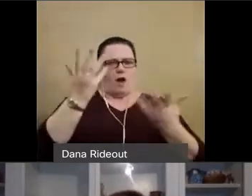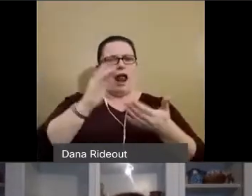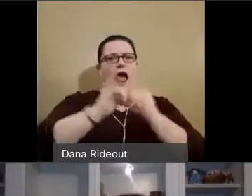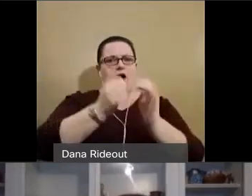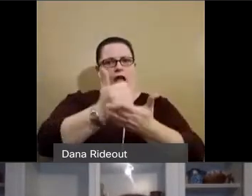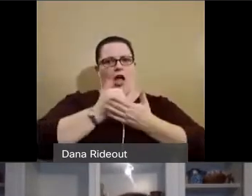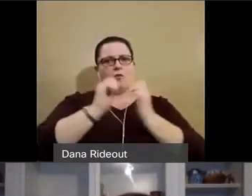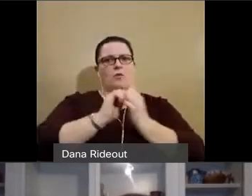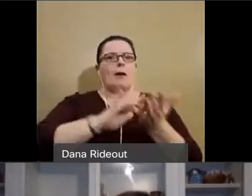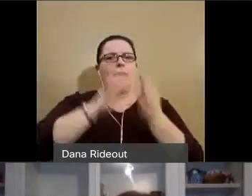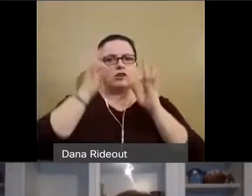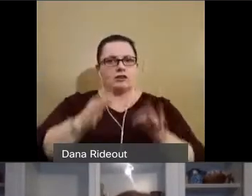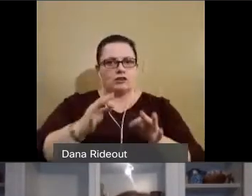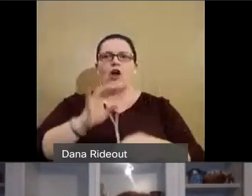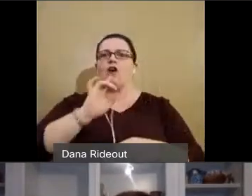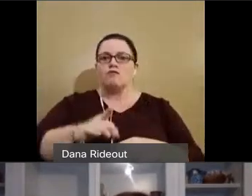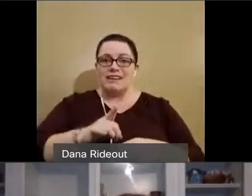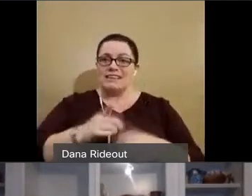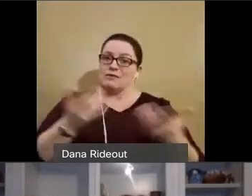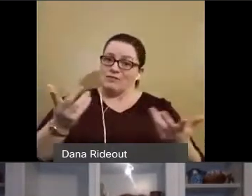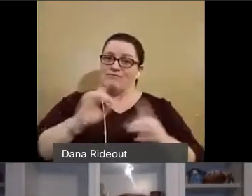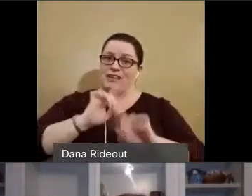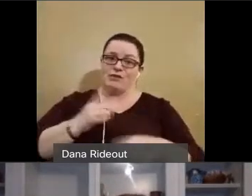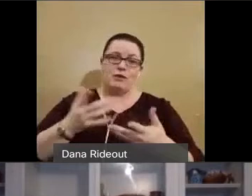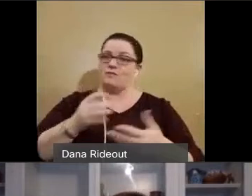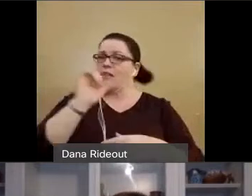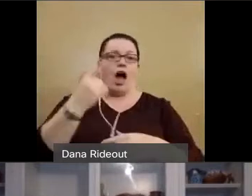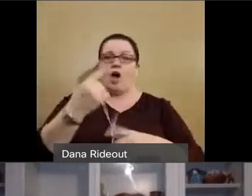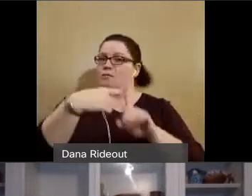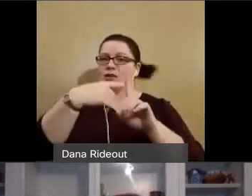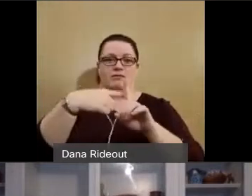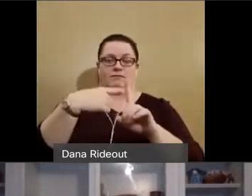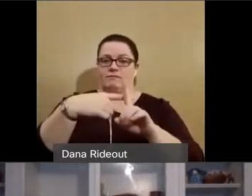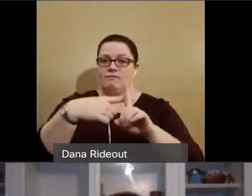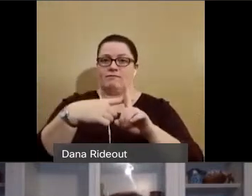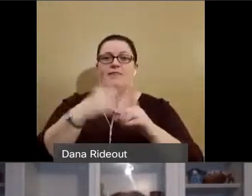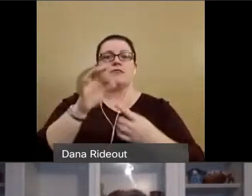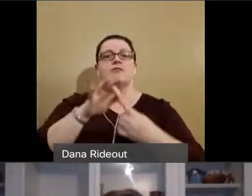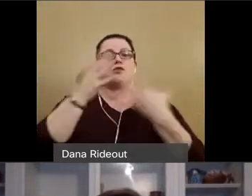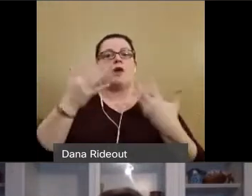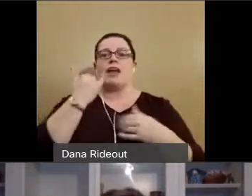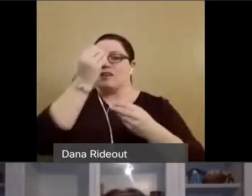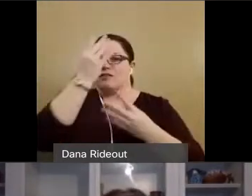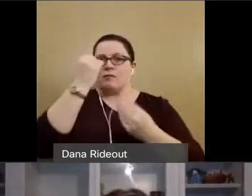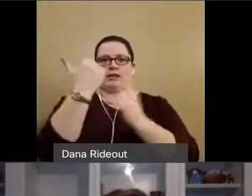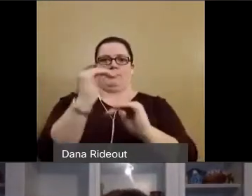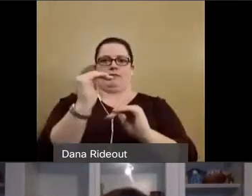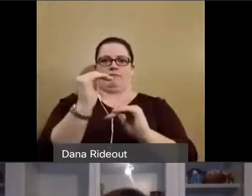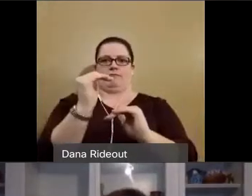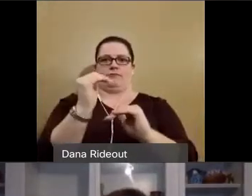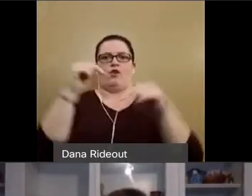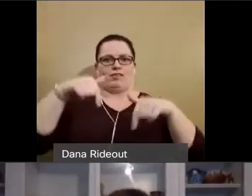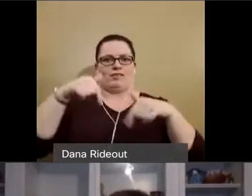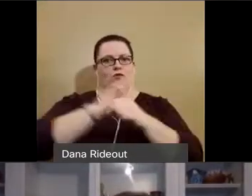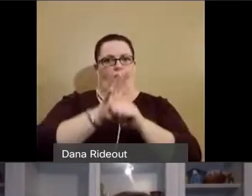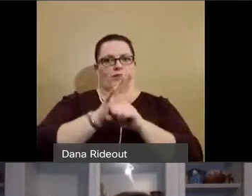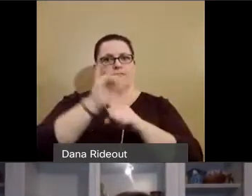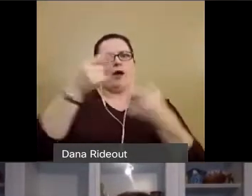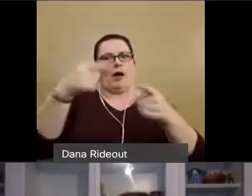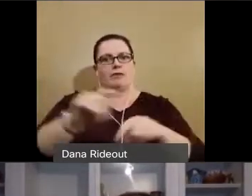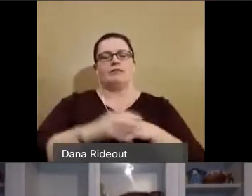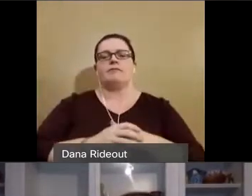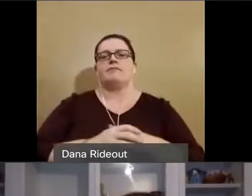And the, the answer is, it's not always a good thing, especially when we don't have a lot of information, which is exactly what's happening right now with cope it. So, in any sort of, of, um.